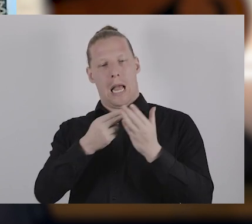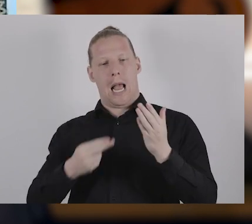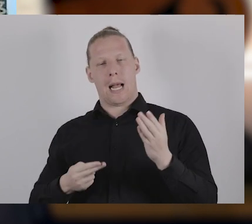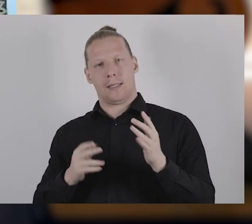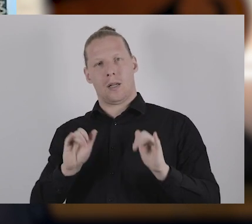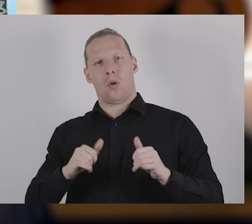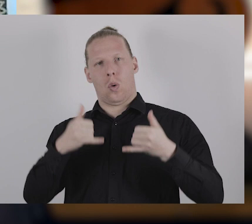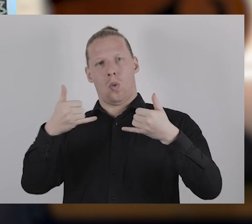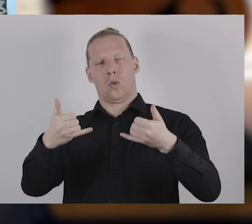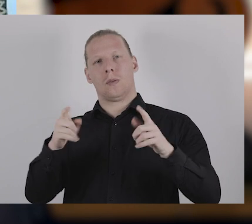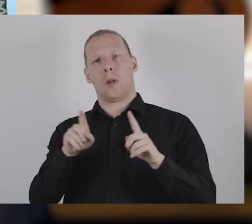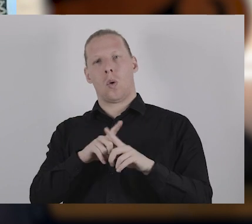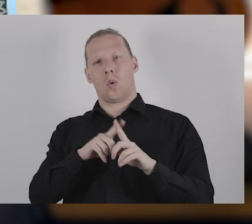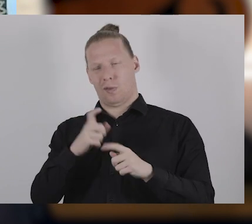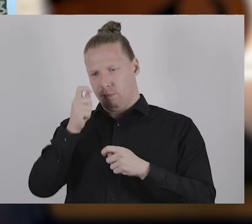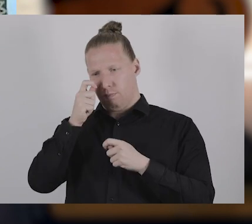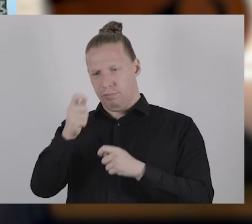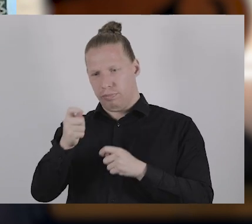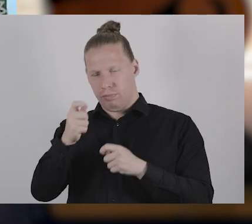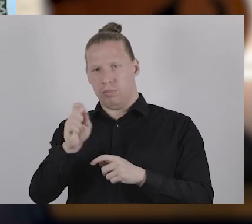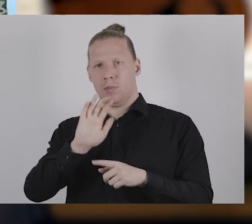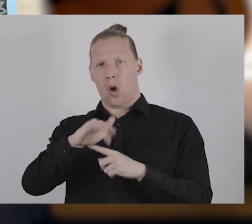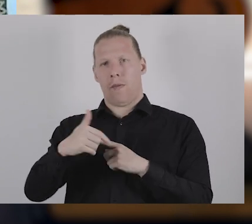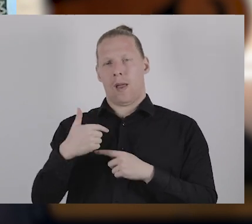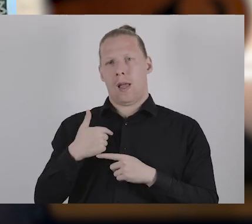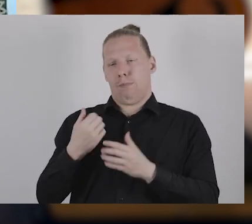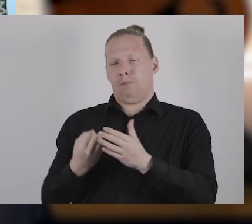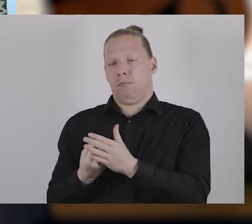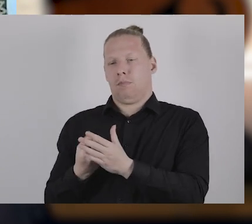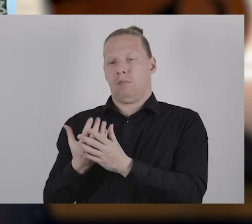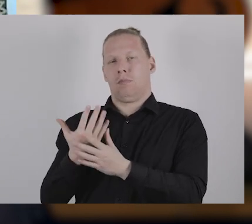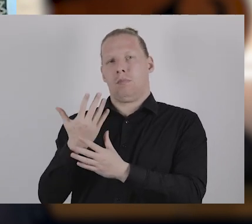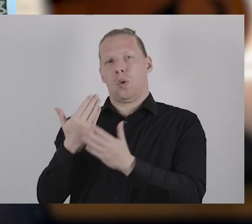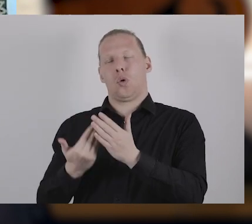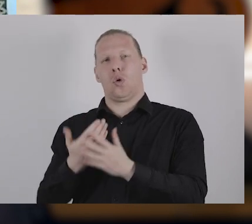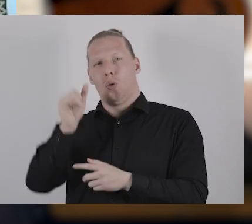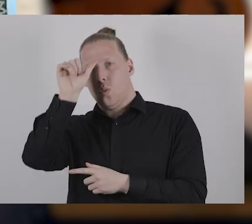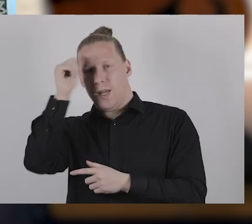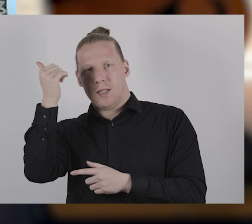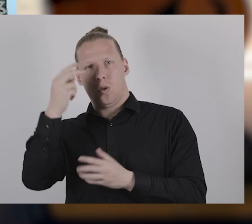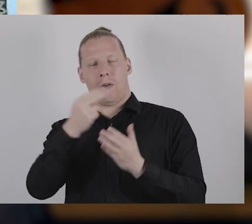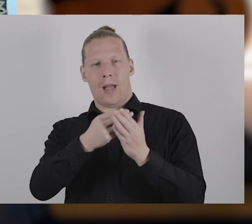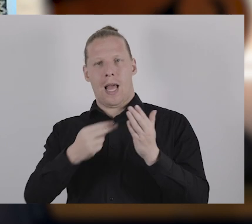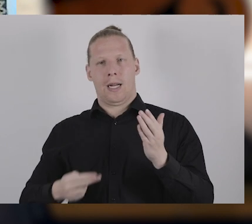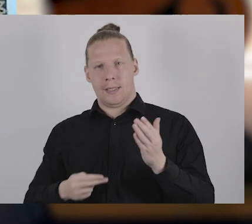these awards also provide a much-deserved welcome and acknowledgement to the rising talent of our emerging artists.